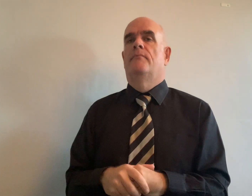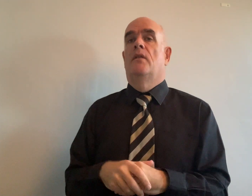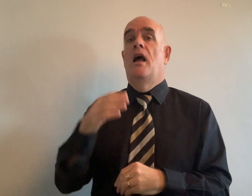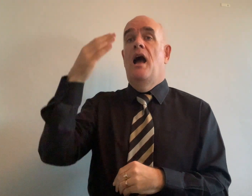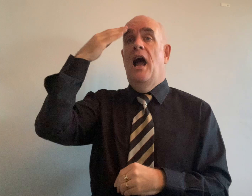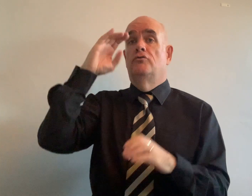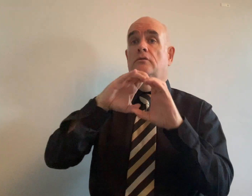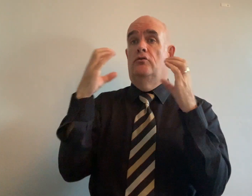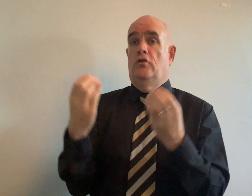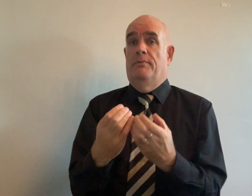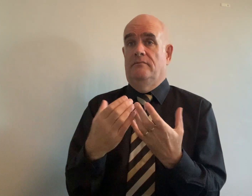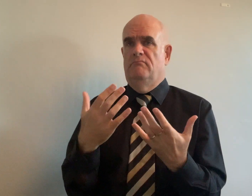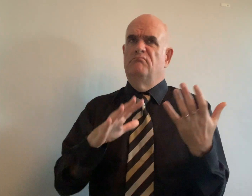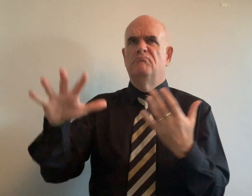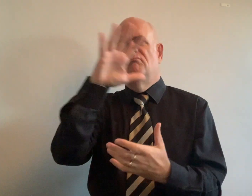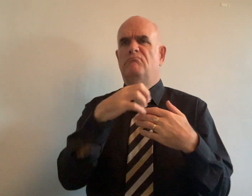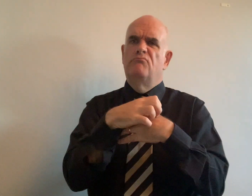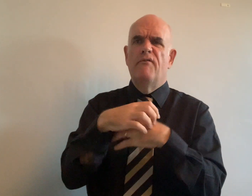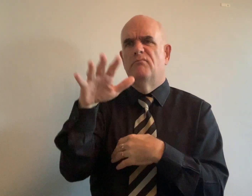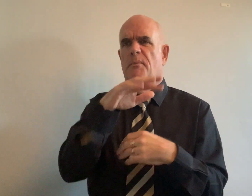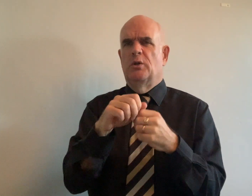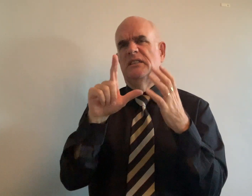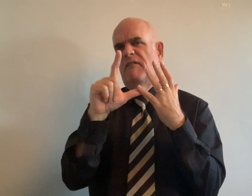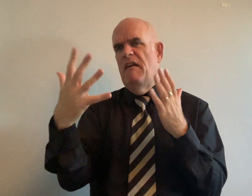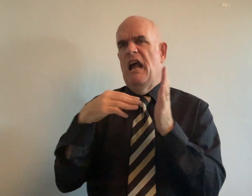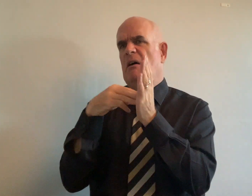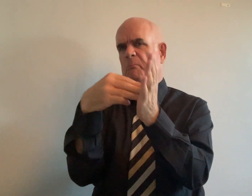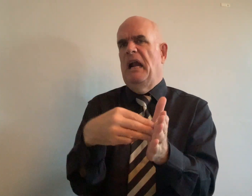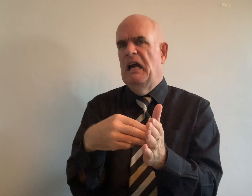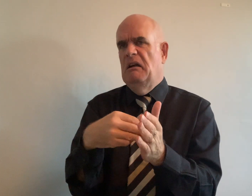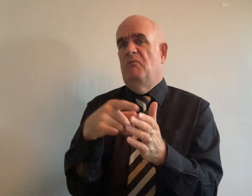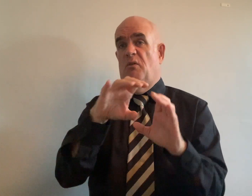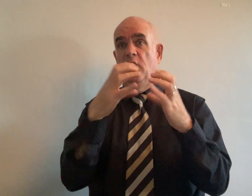The Irish community abroad, which extends to some 75 million in its widest definition,